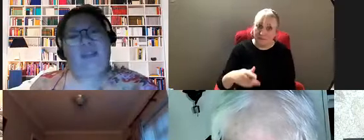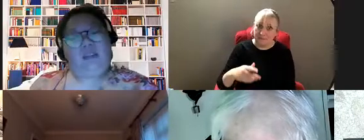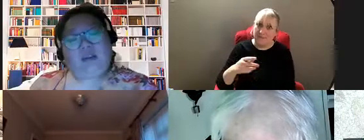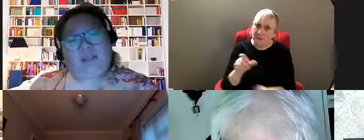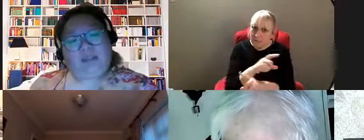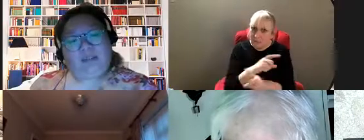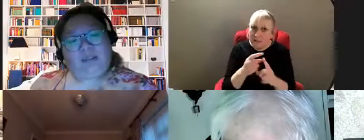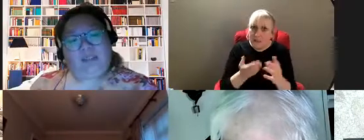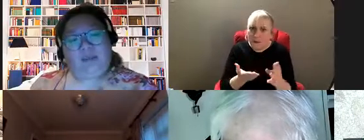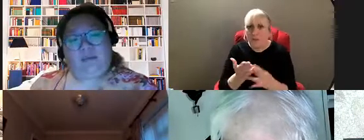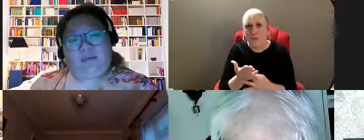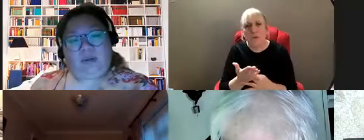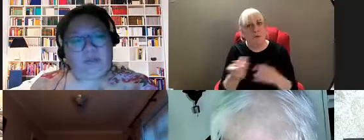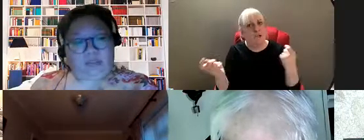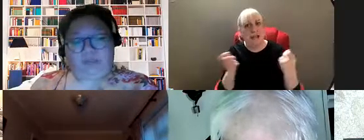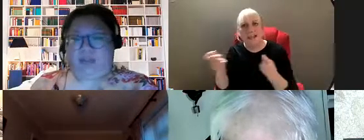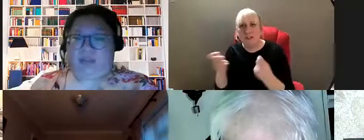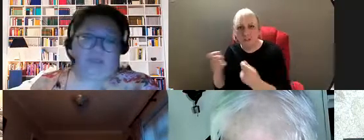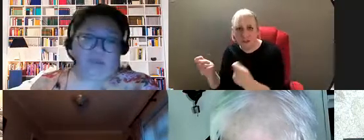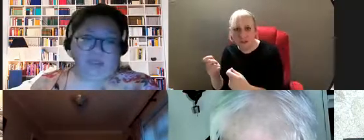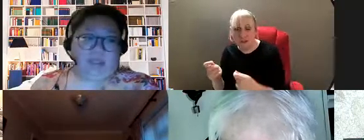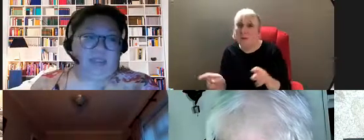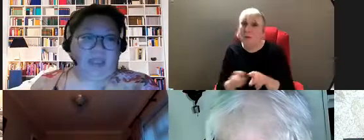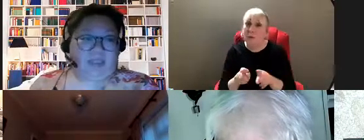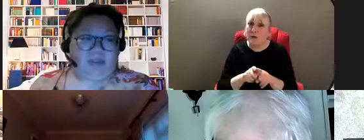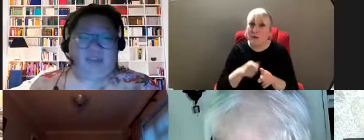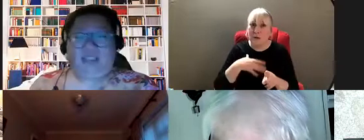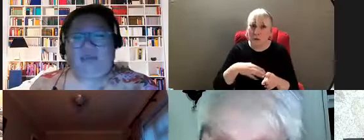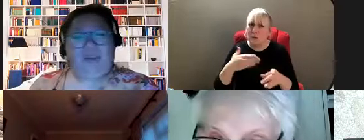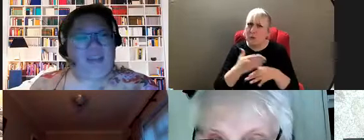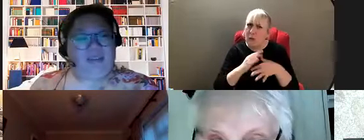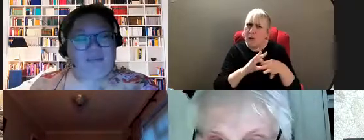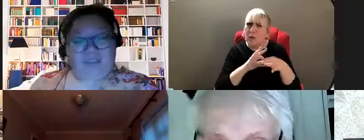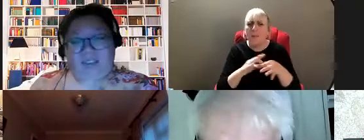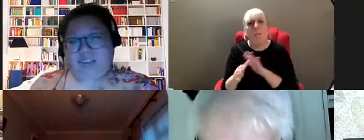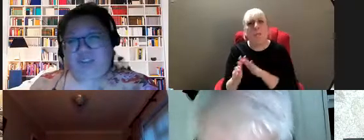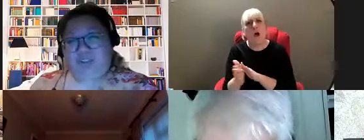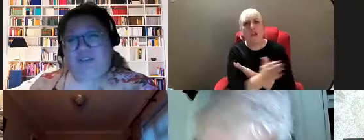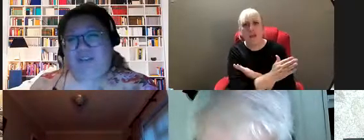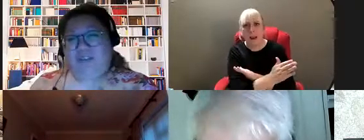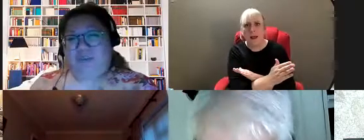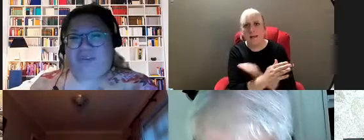highlighting marginalized voices so today we have ryan to join with us welcome